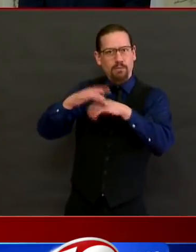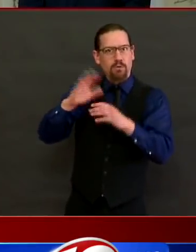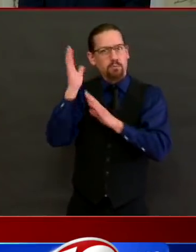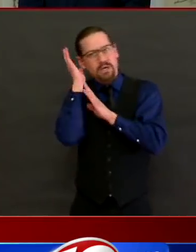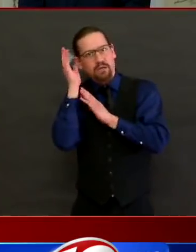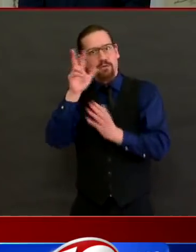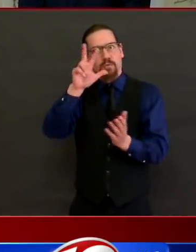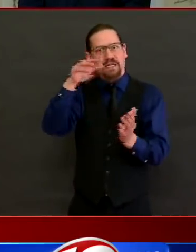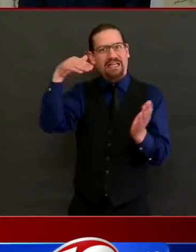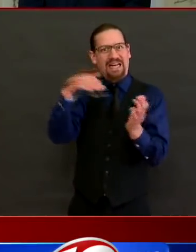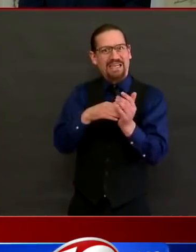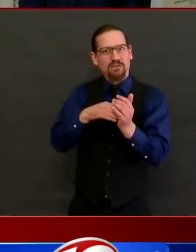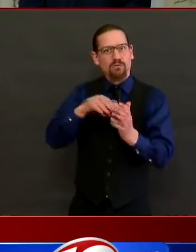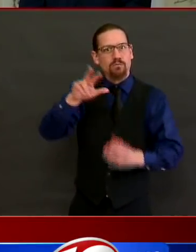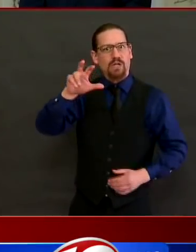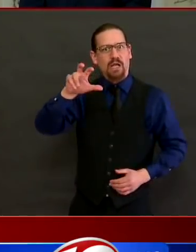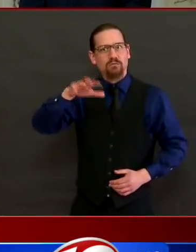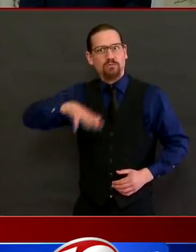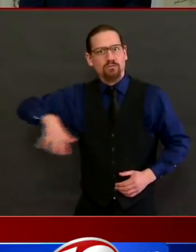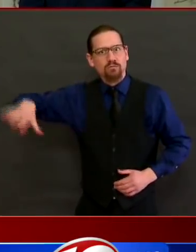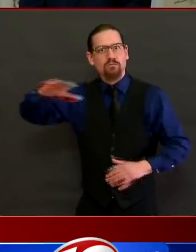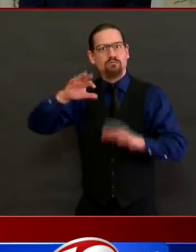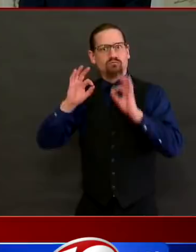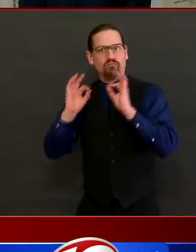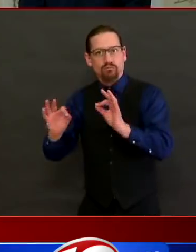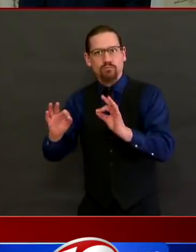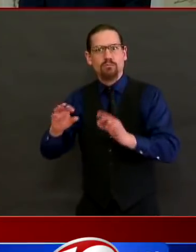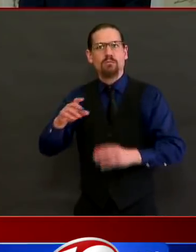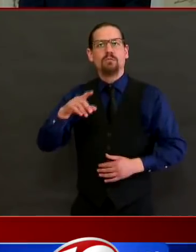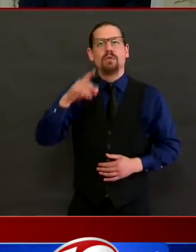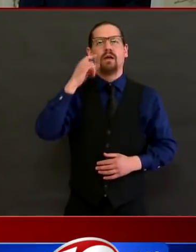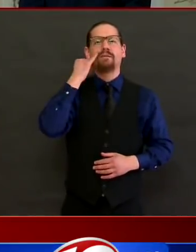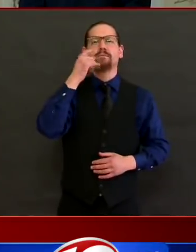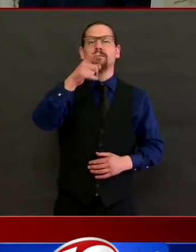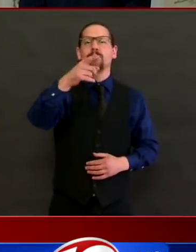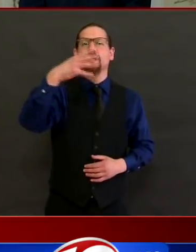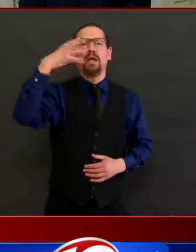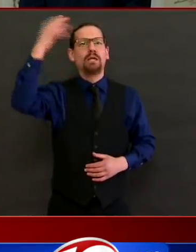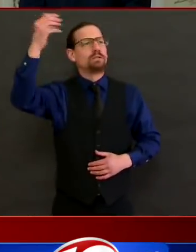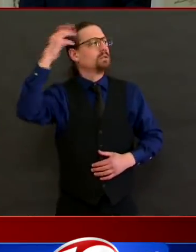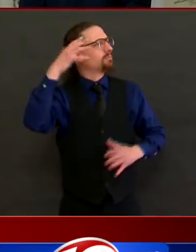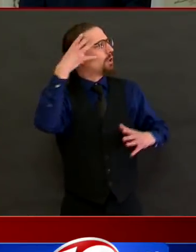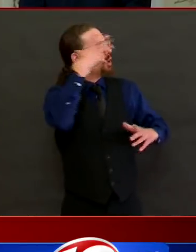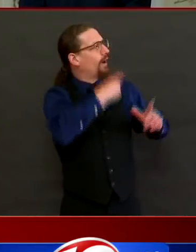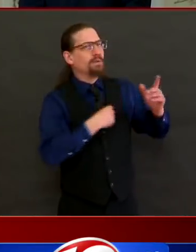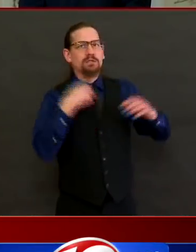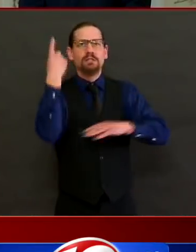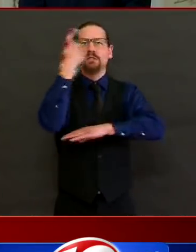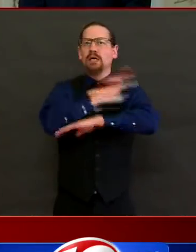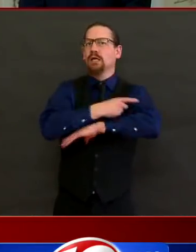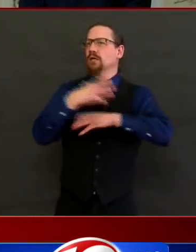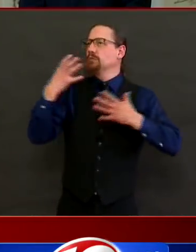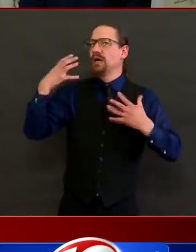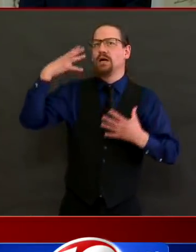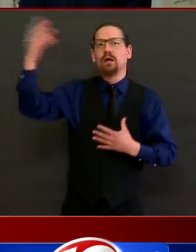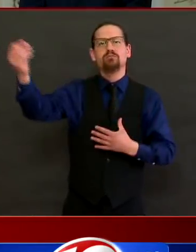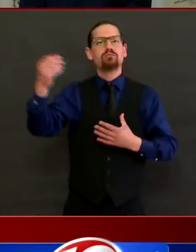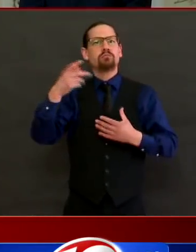THAT COULD ABSOLUTELY HAPPEN. IF EVERYBODY ON A BEAUTIFUL DAY GOES TO THE PARK, IF WE ALL